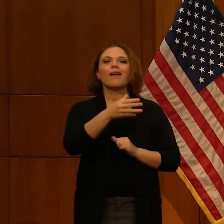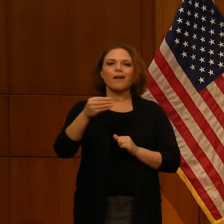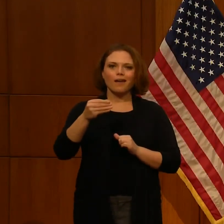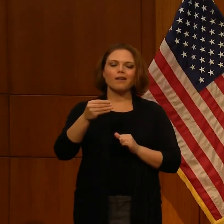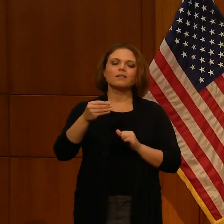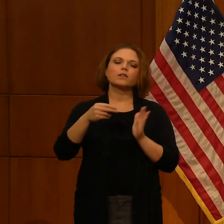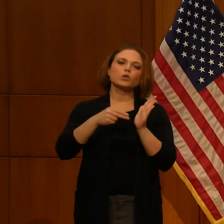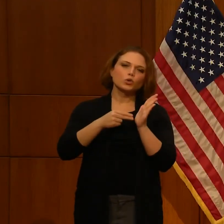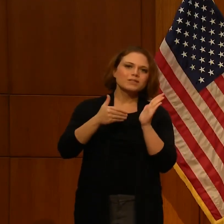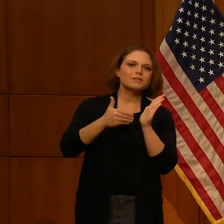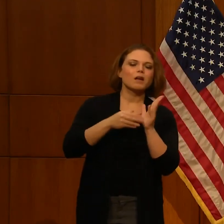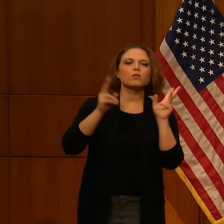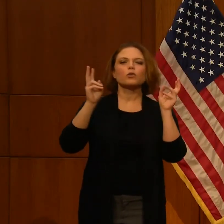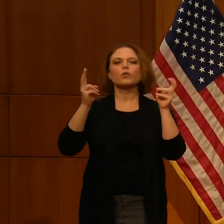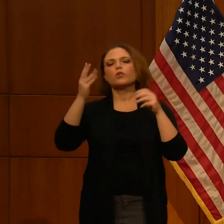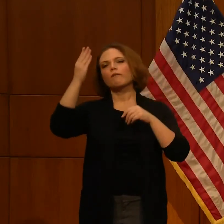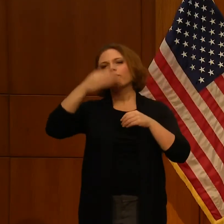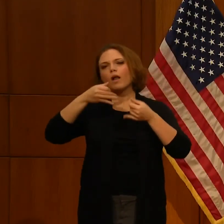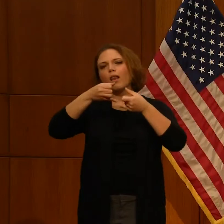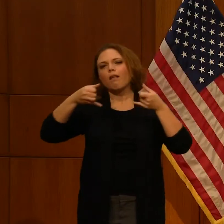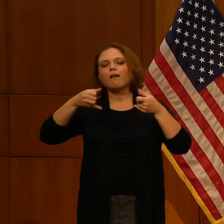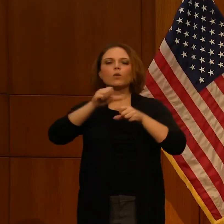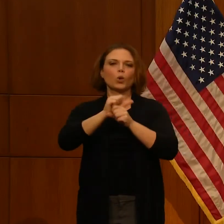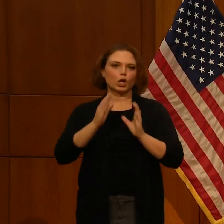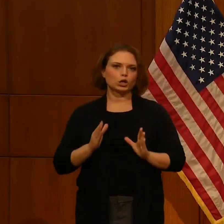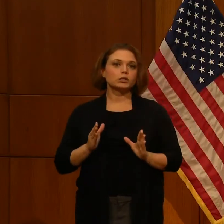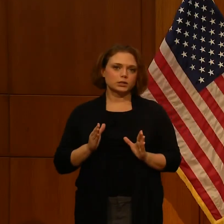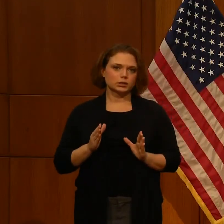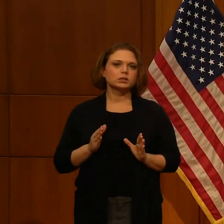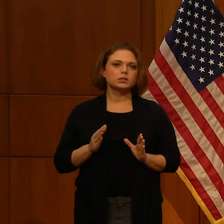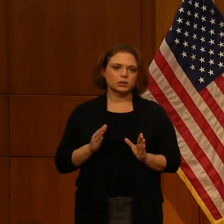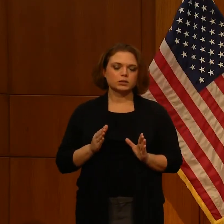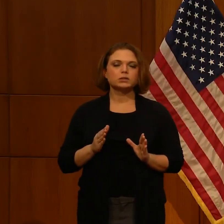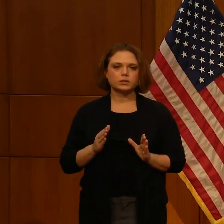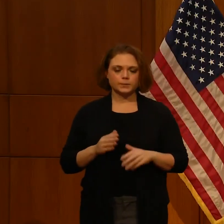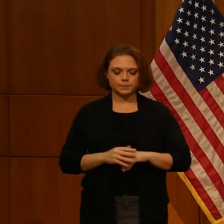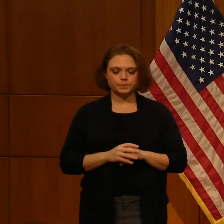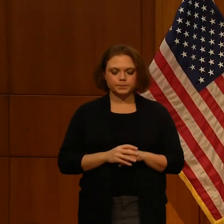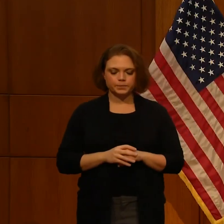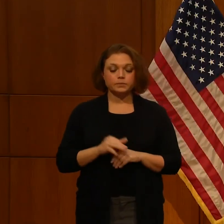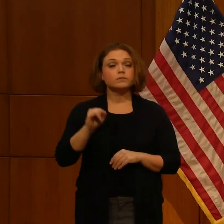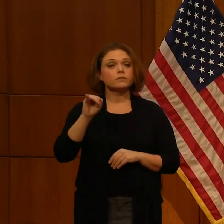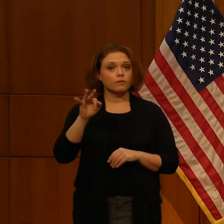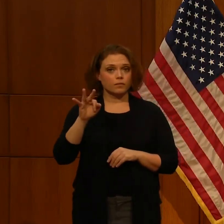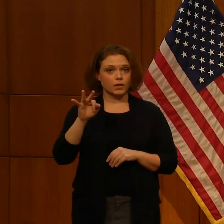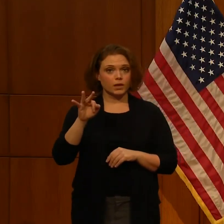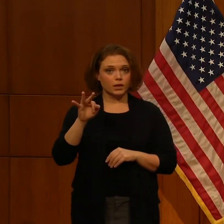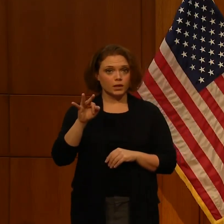MEDICAL CONDITIONS AND OUR FRONT LINE WORKERS. FOR ALL OF